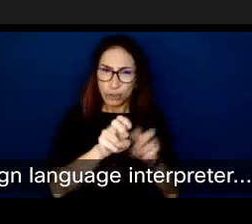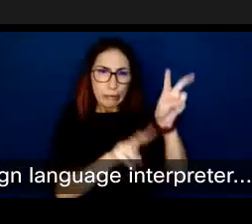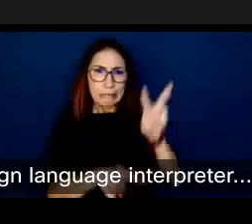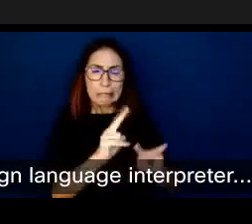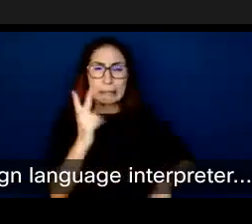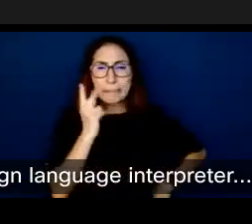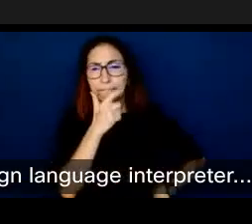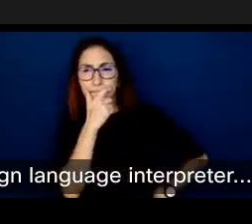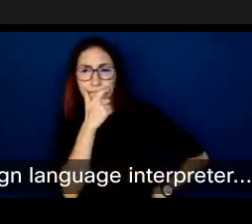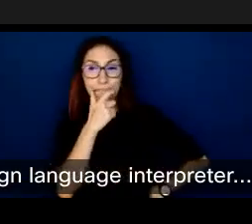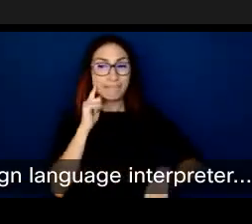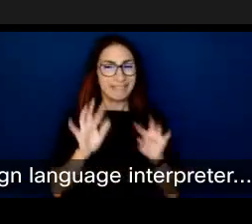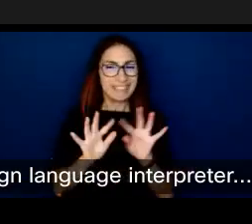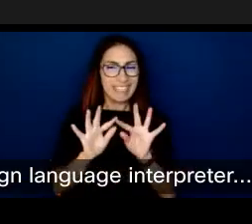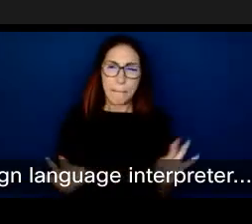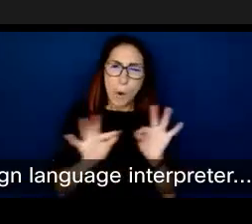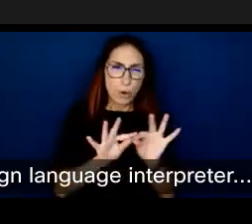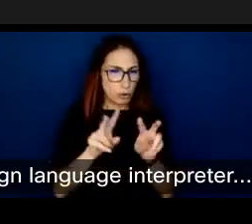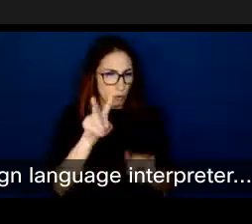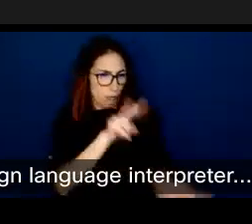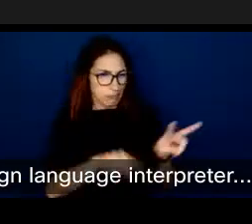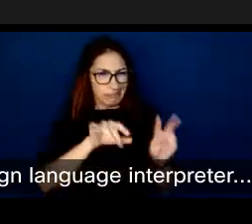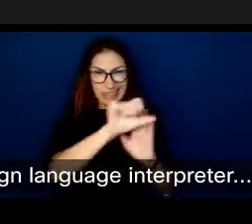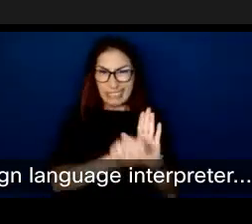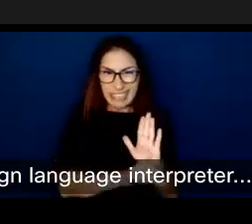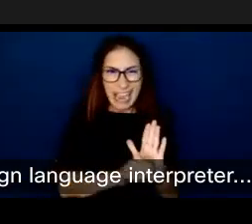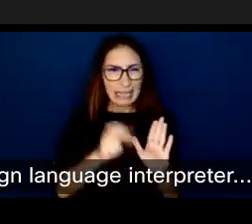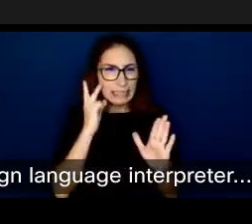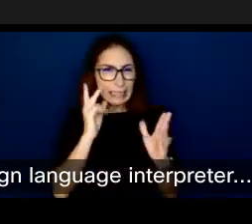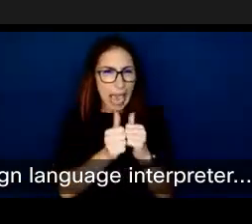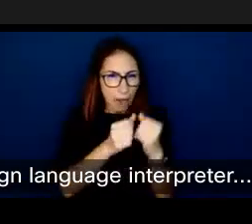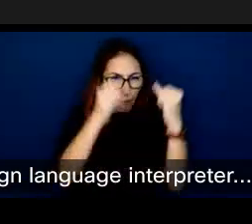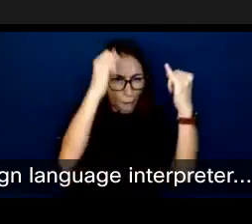the state and how it's kind of divided up. I think most folks